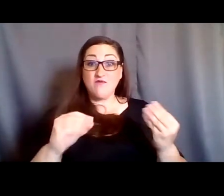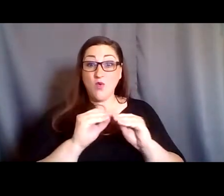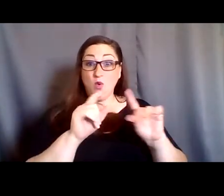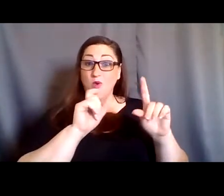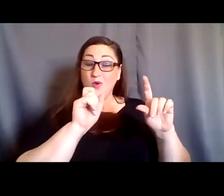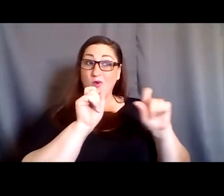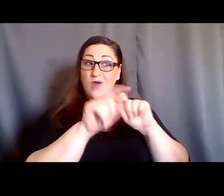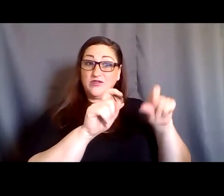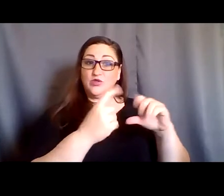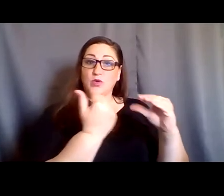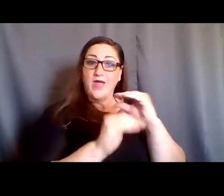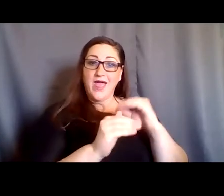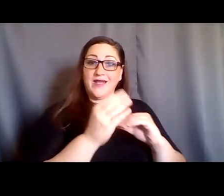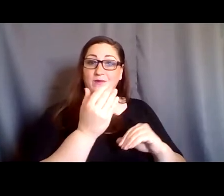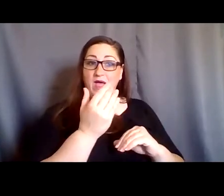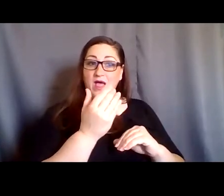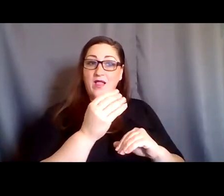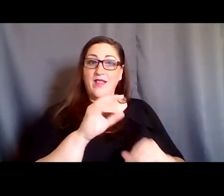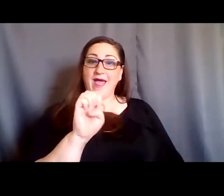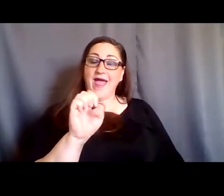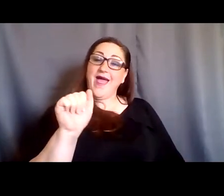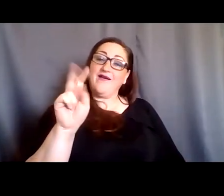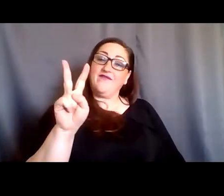Thank you. Our program will begin shortly.